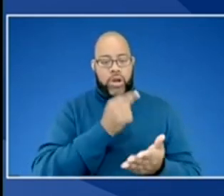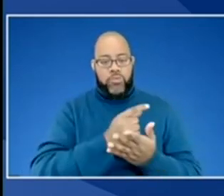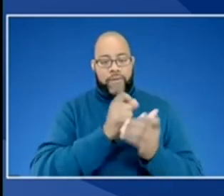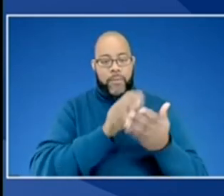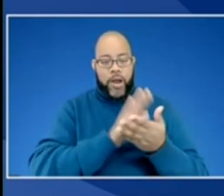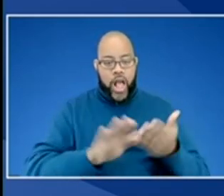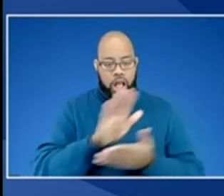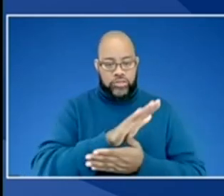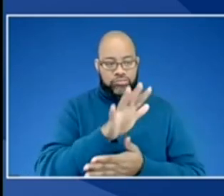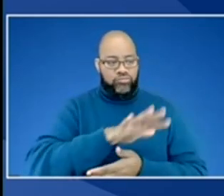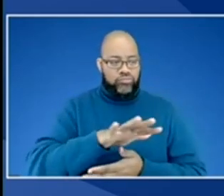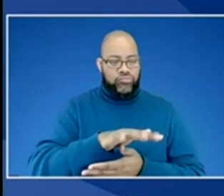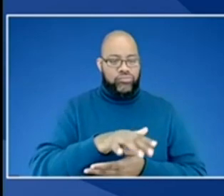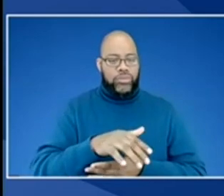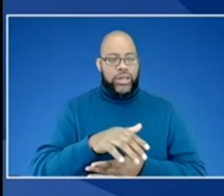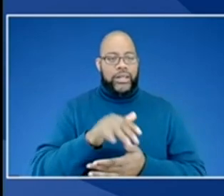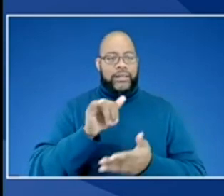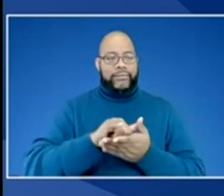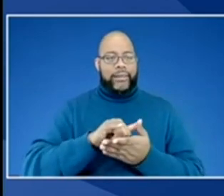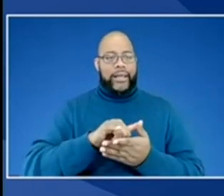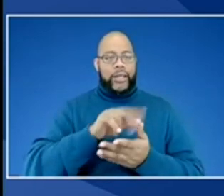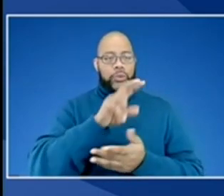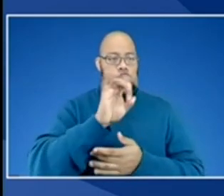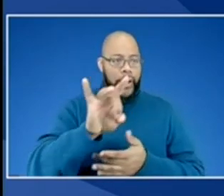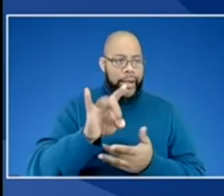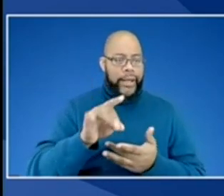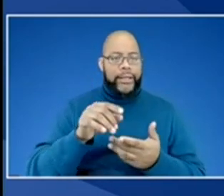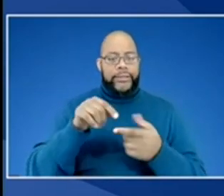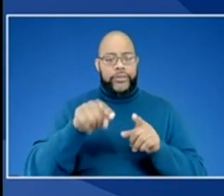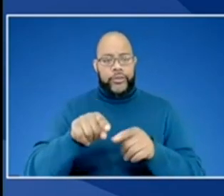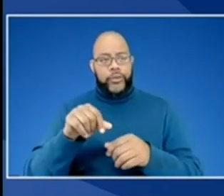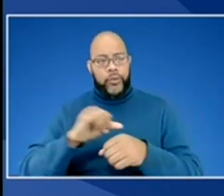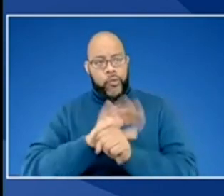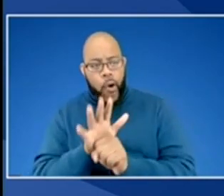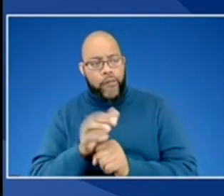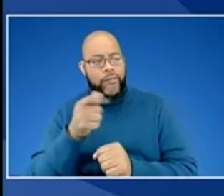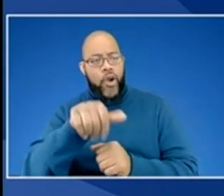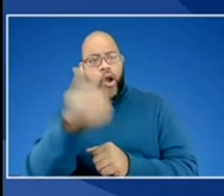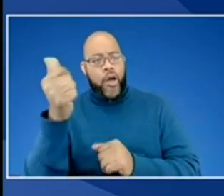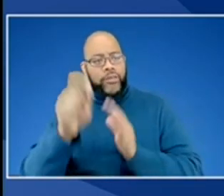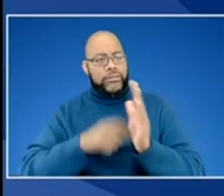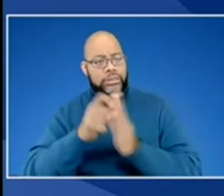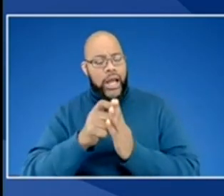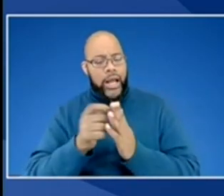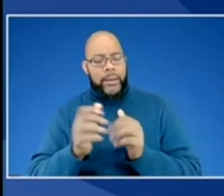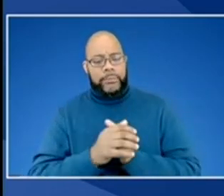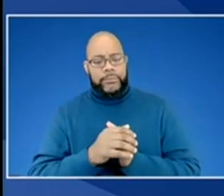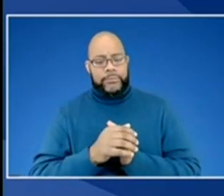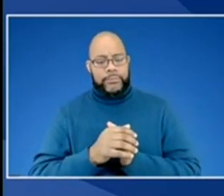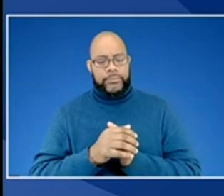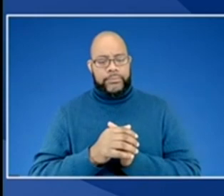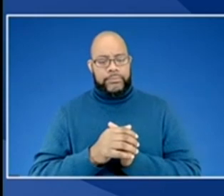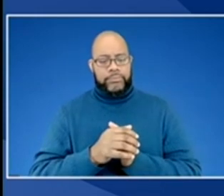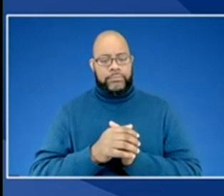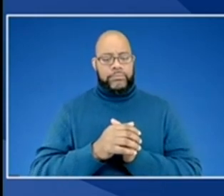around the Great Recession, during COVID, and a couple other times are really